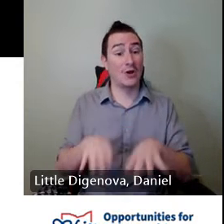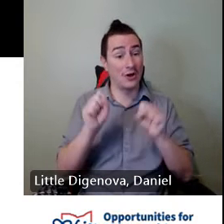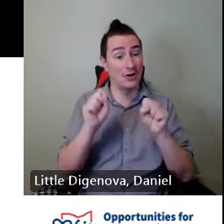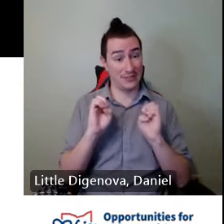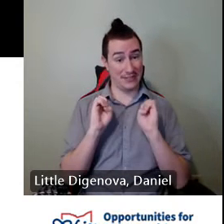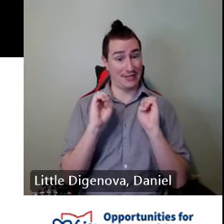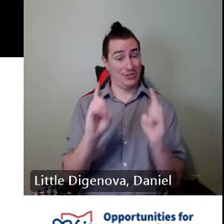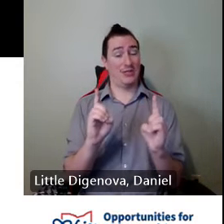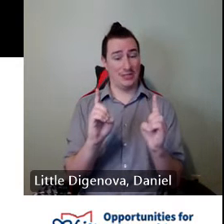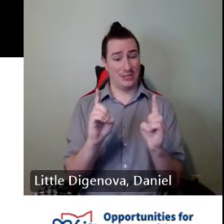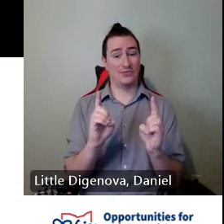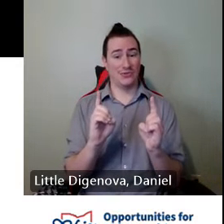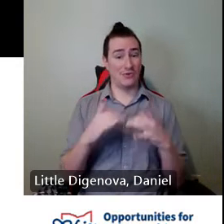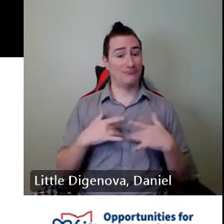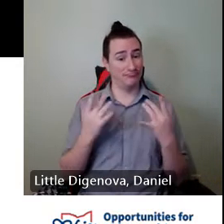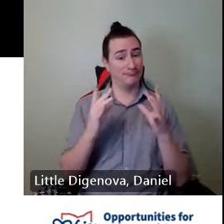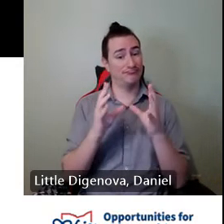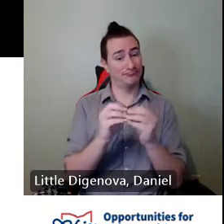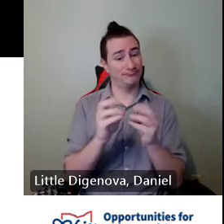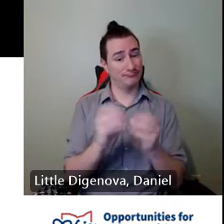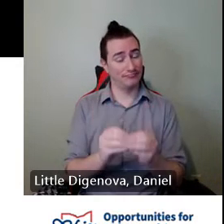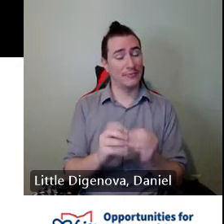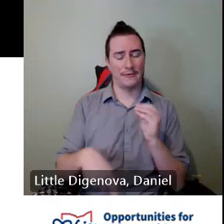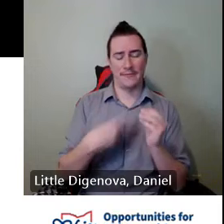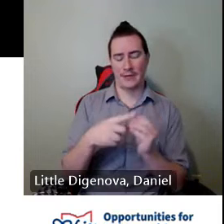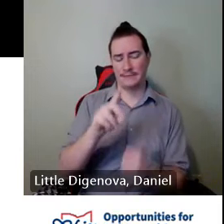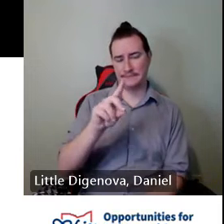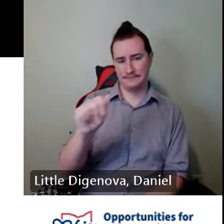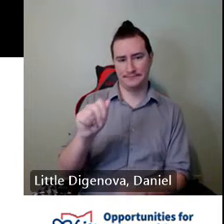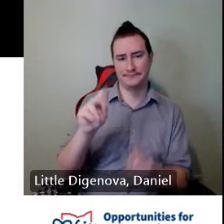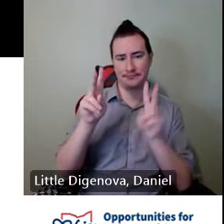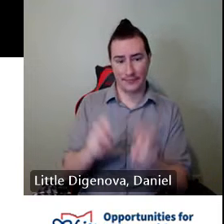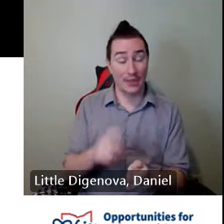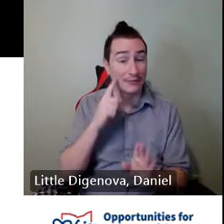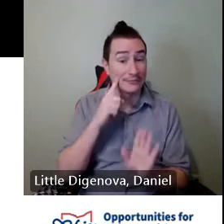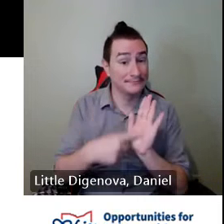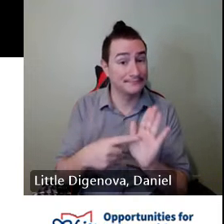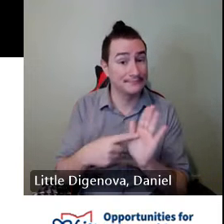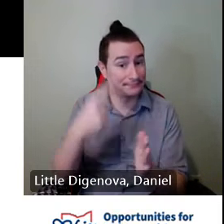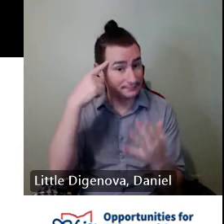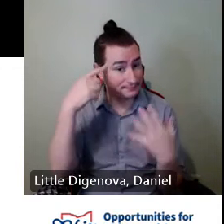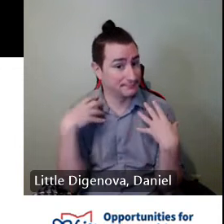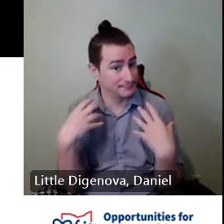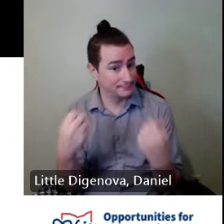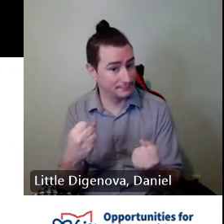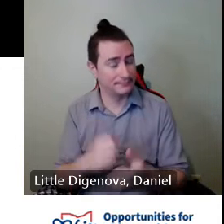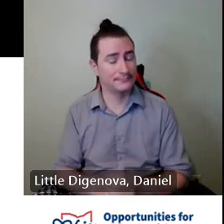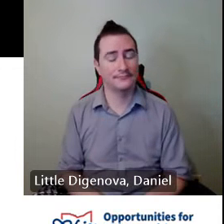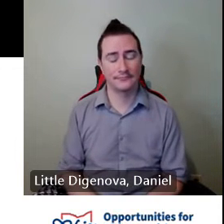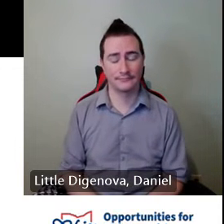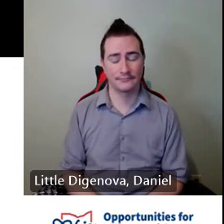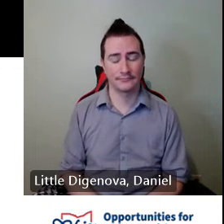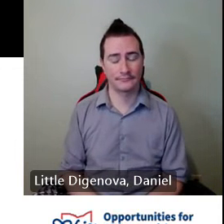on specific disability topics like mental health that can be accompanied by any resources the employer may have for their